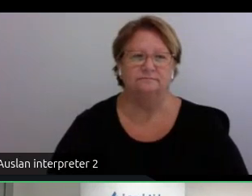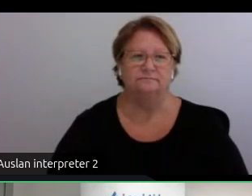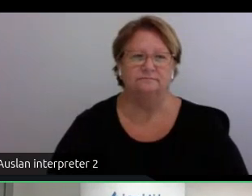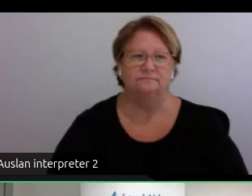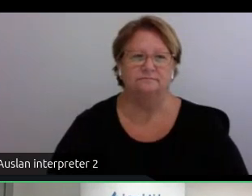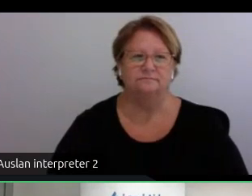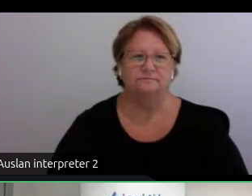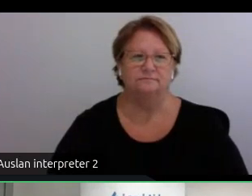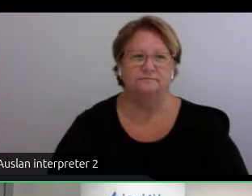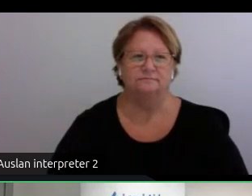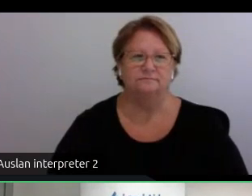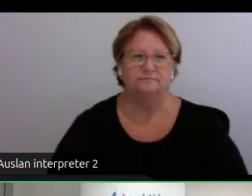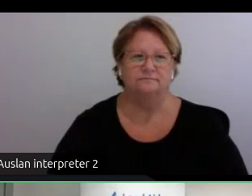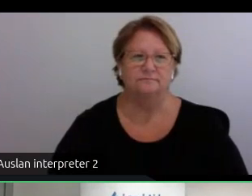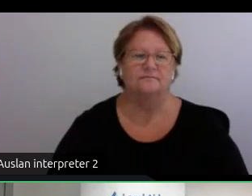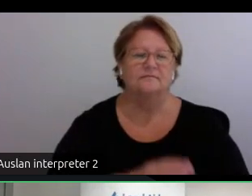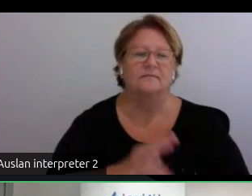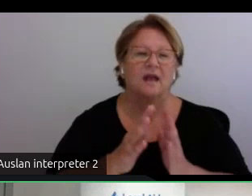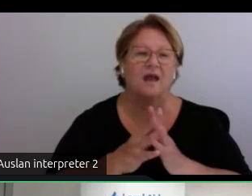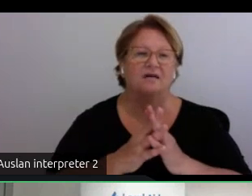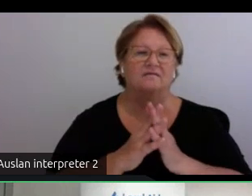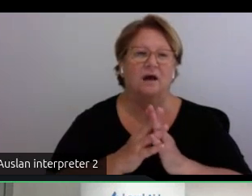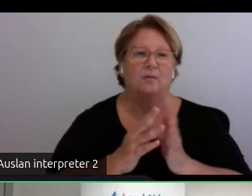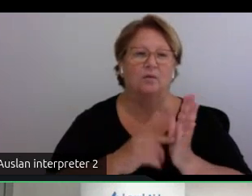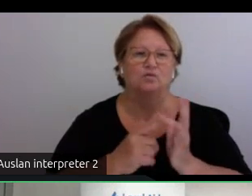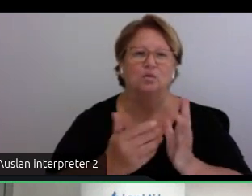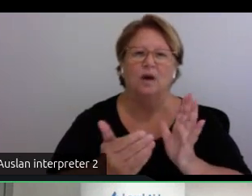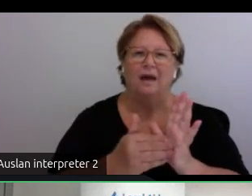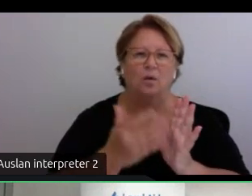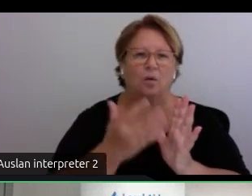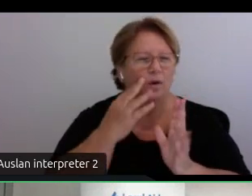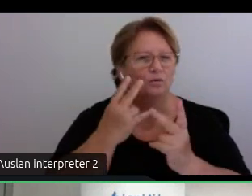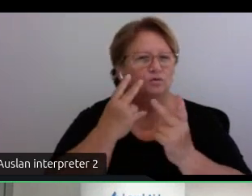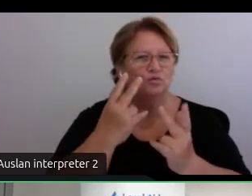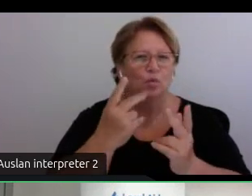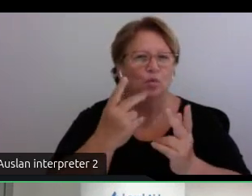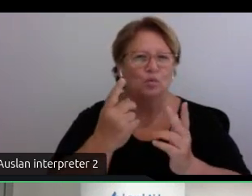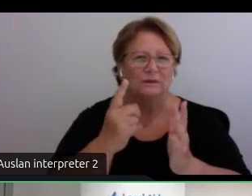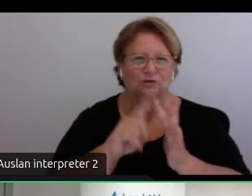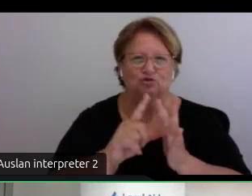relevant for you to include in your request to the insurance company to review their decision. But